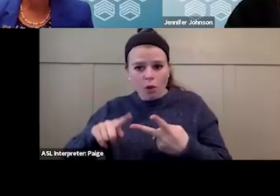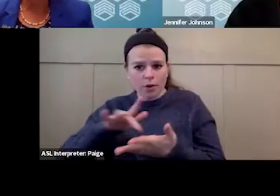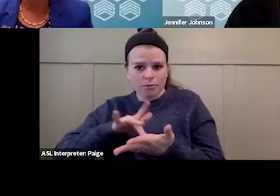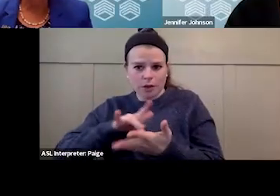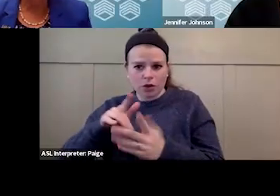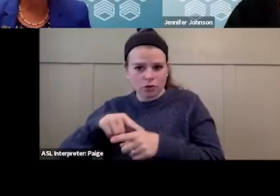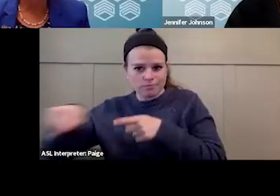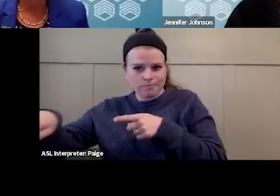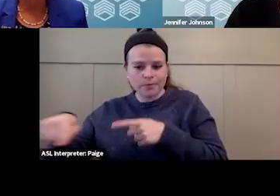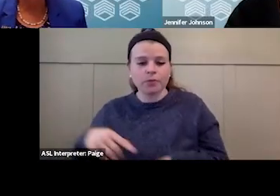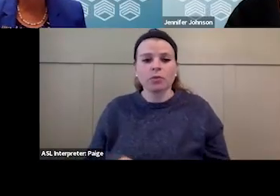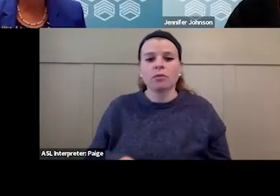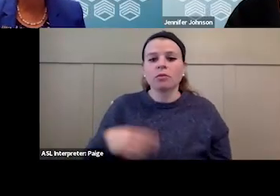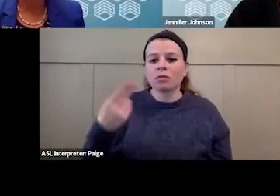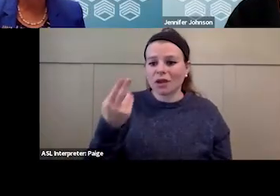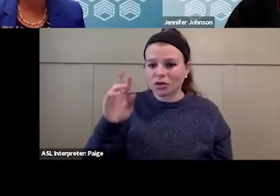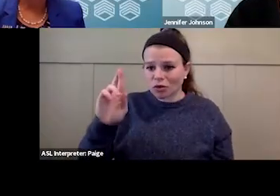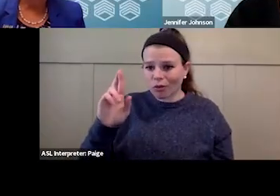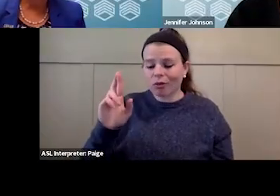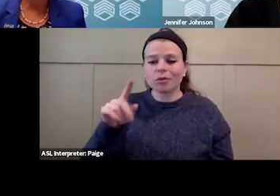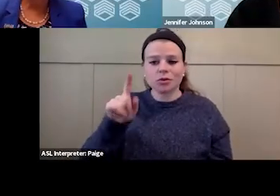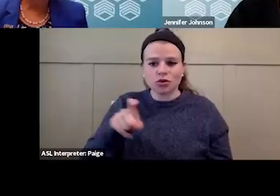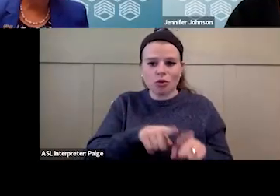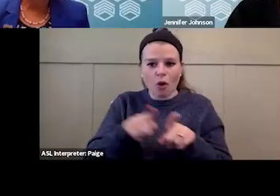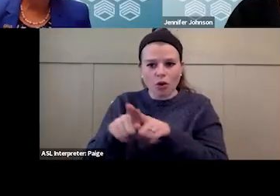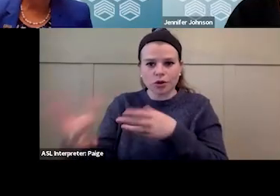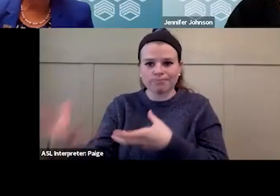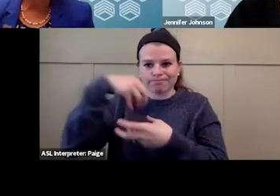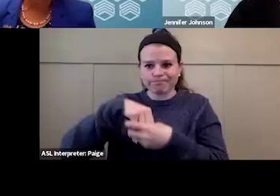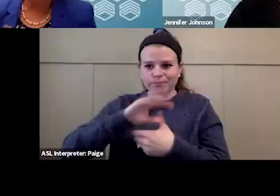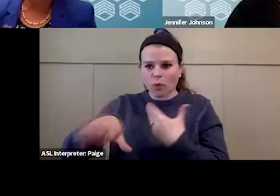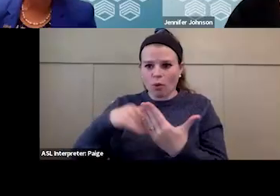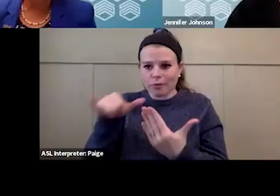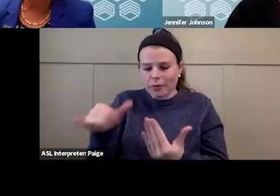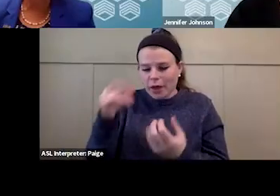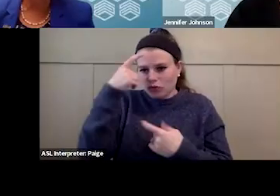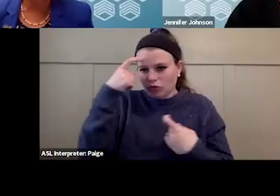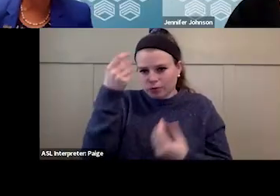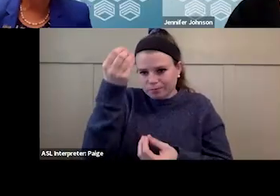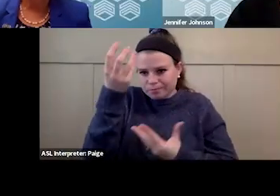Human resource systems also should be incorporating these, um, informed, trauma informed principles.